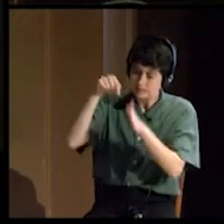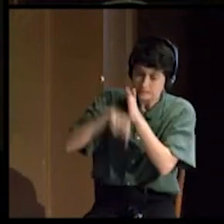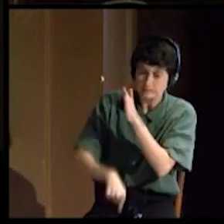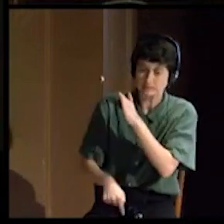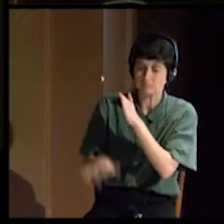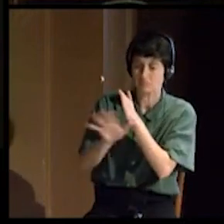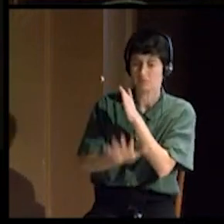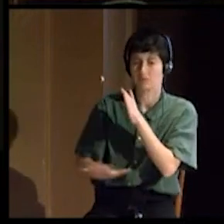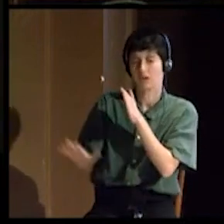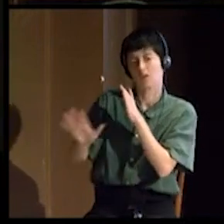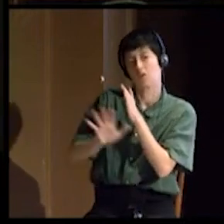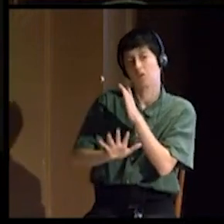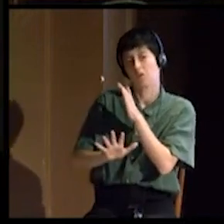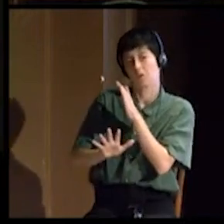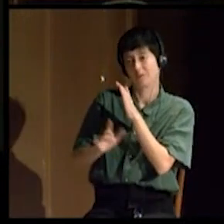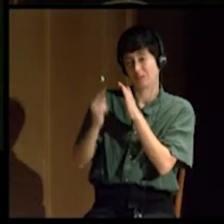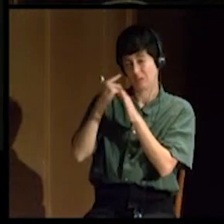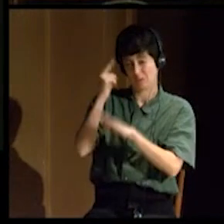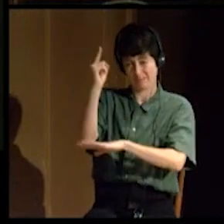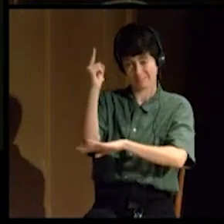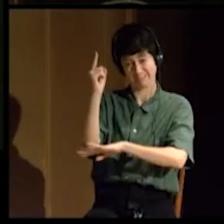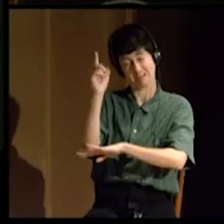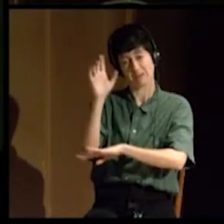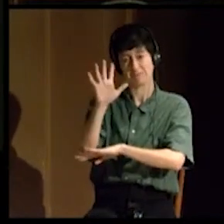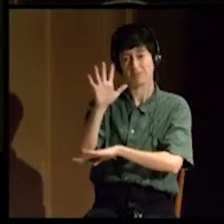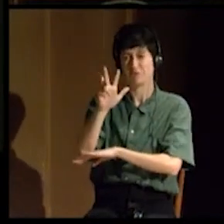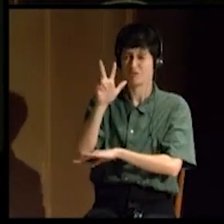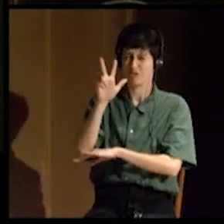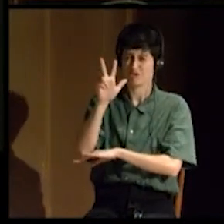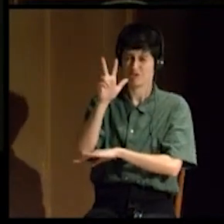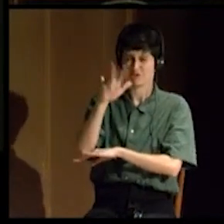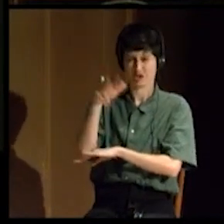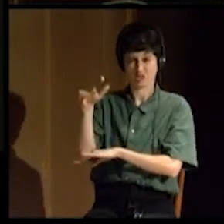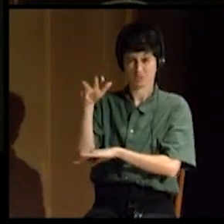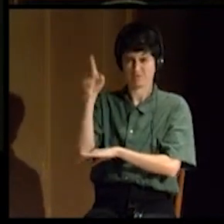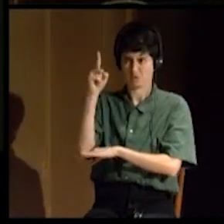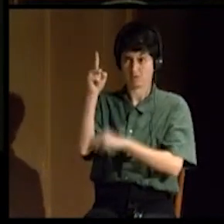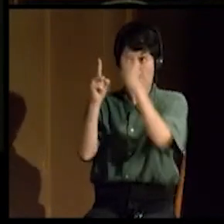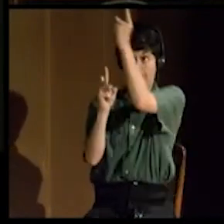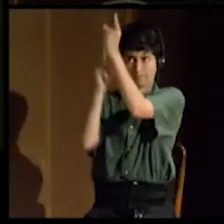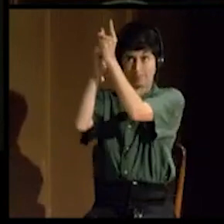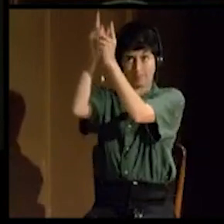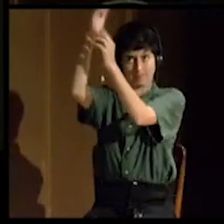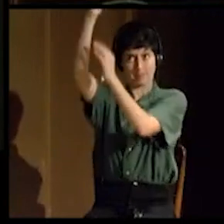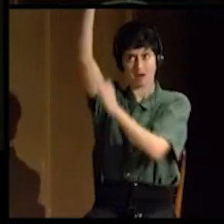So we know these rocks can we know these high silica rocks can occur in enormous volumes.